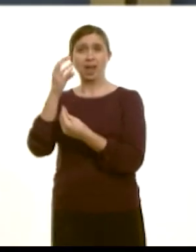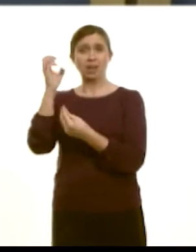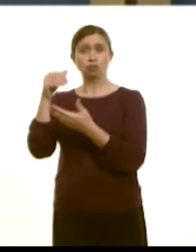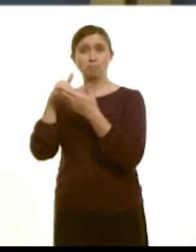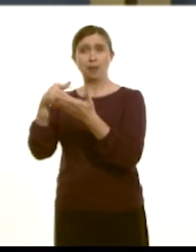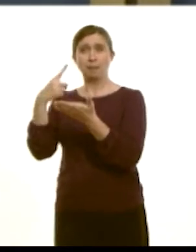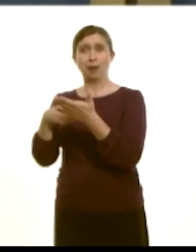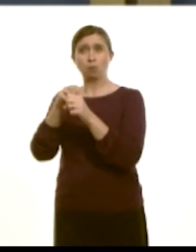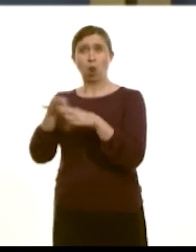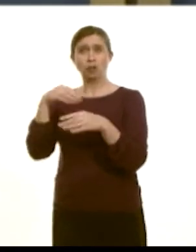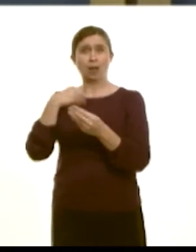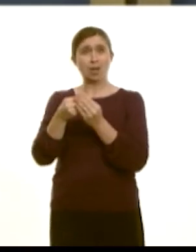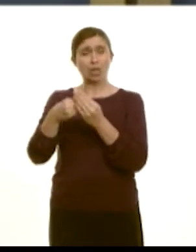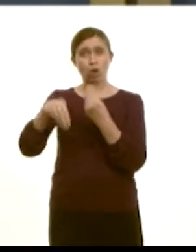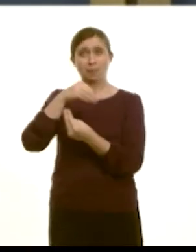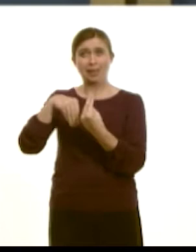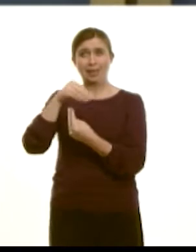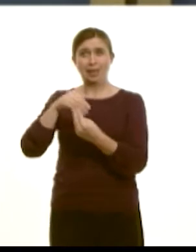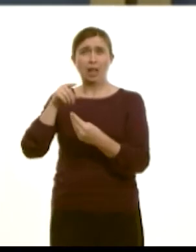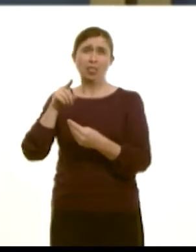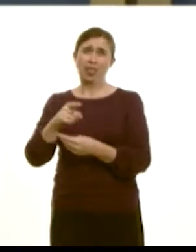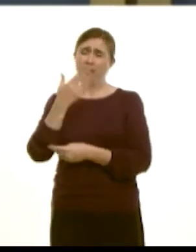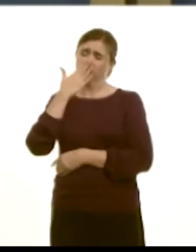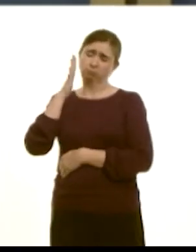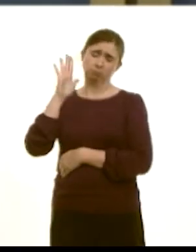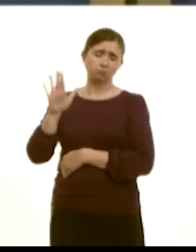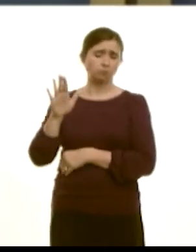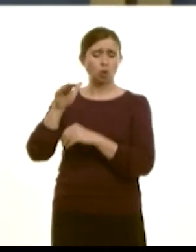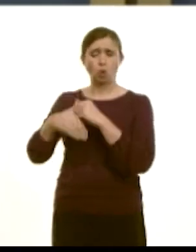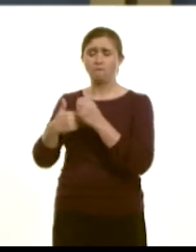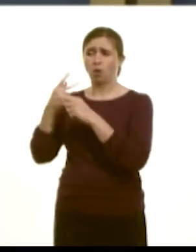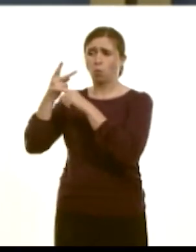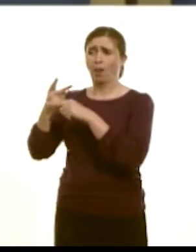economy, is an absolute condemnation of the welfare reform plans of the UK Government?